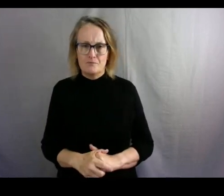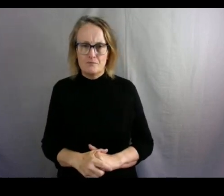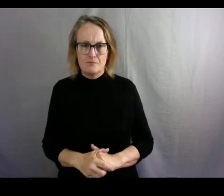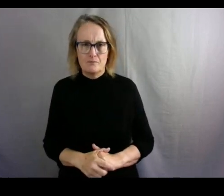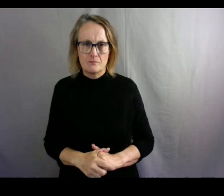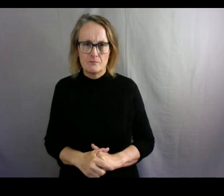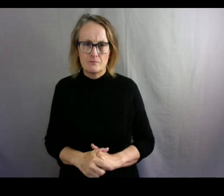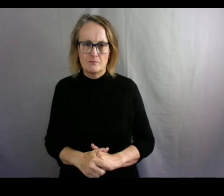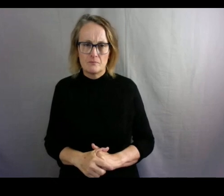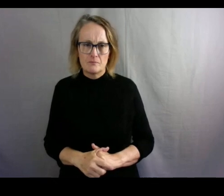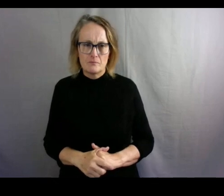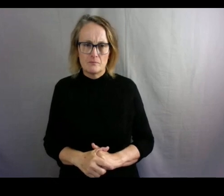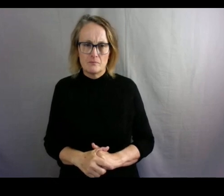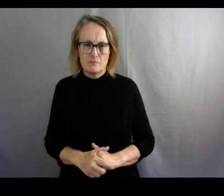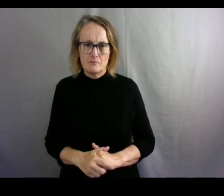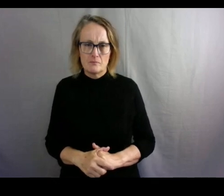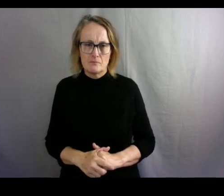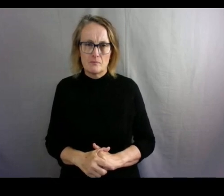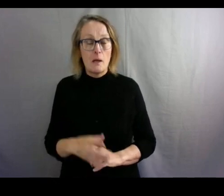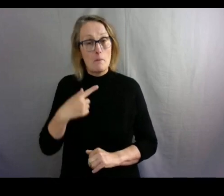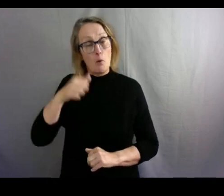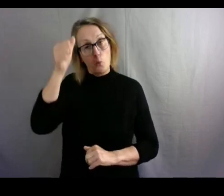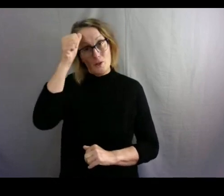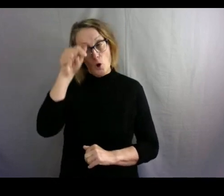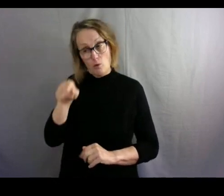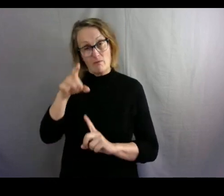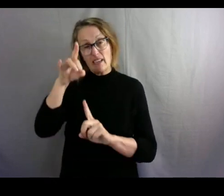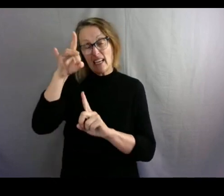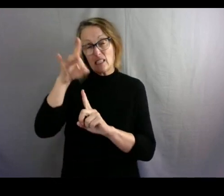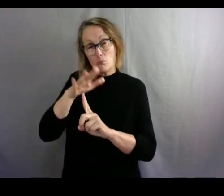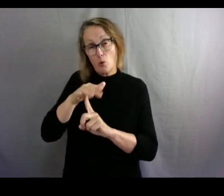and we knew how important it was for Picasso, for example,